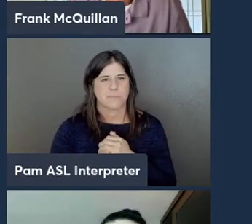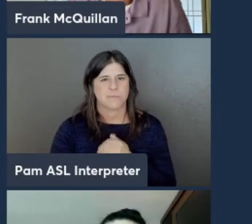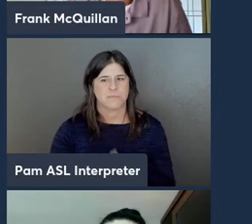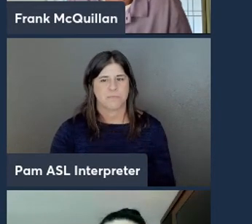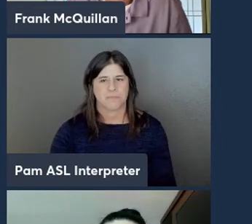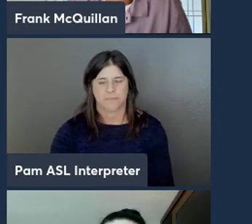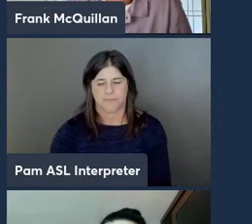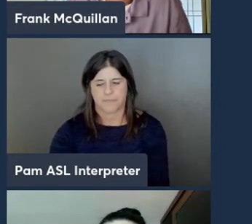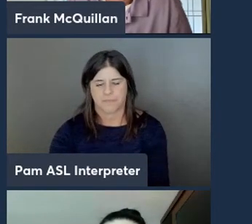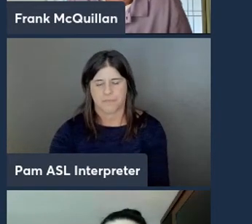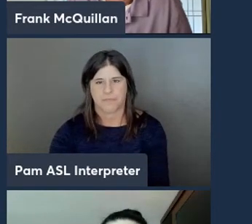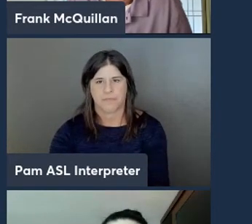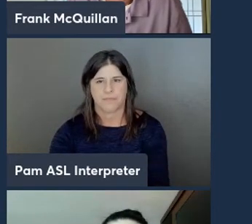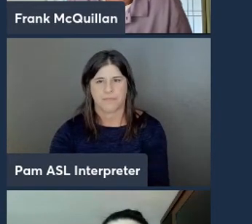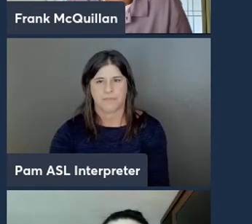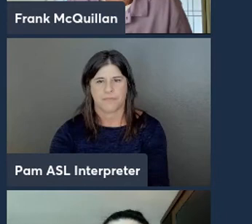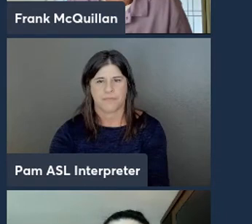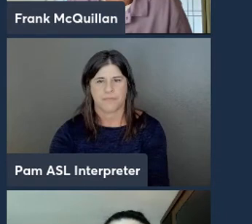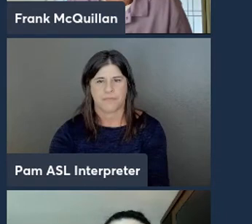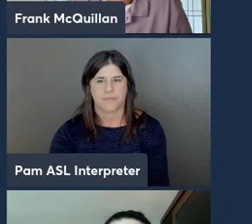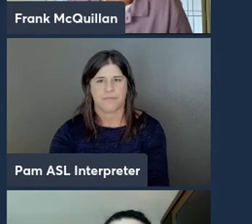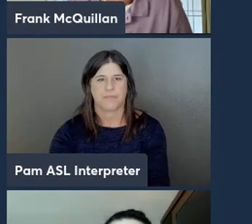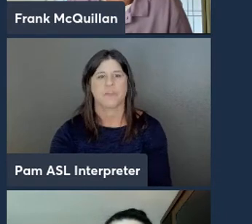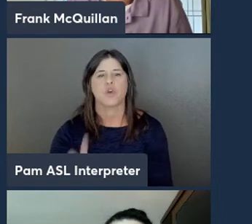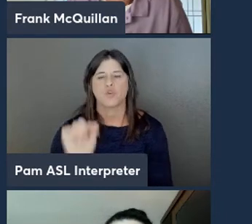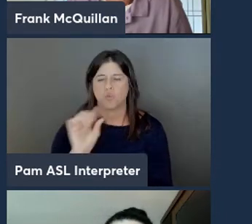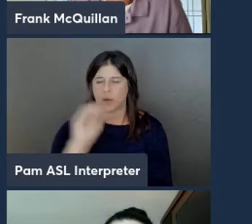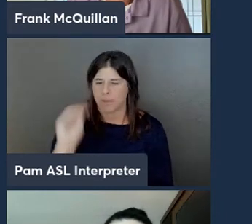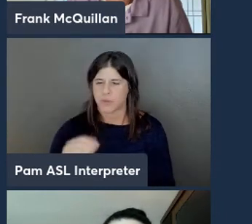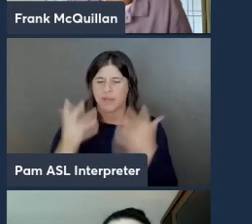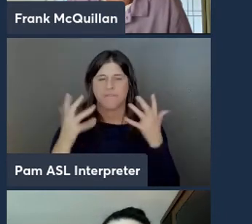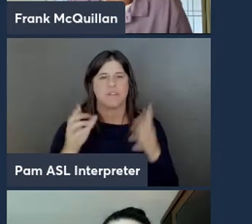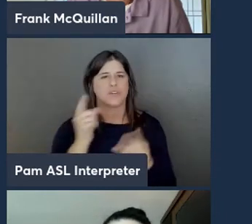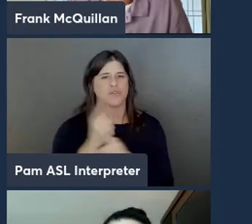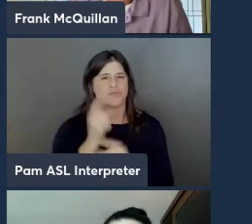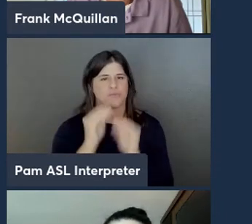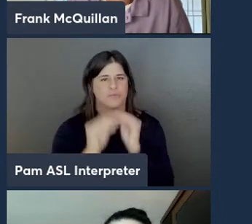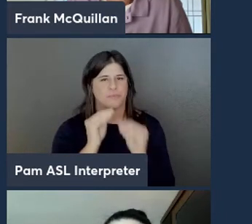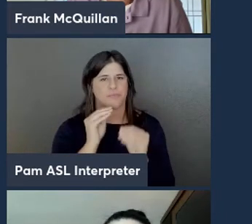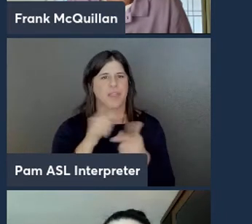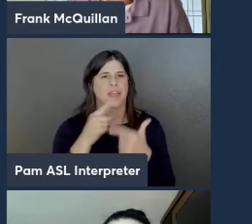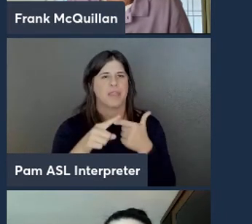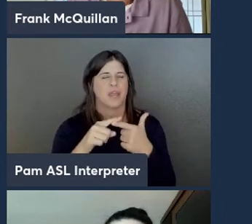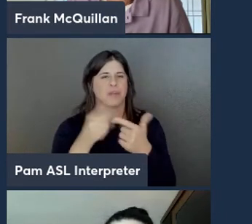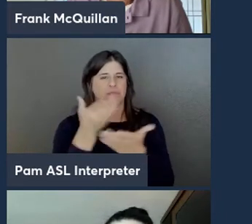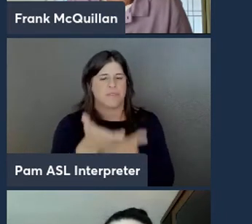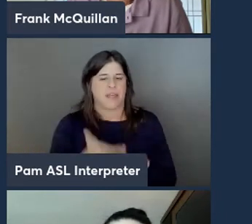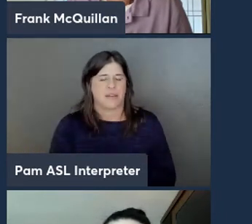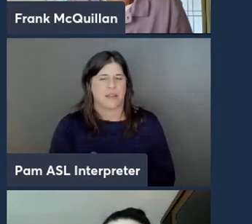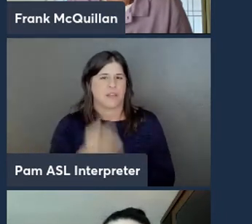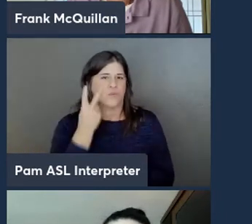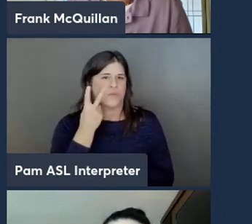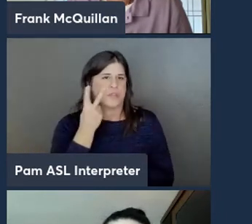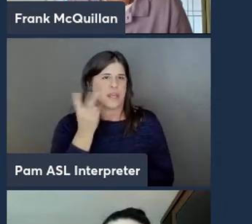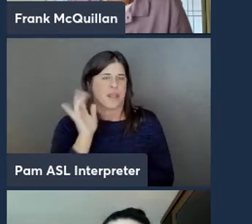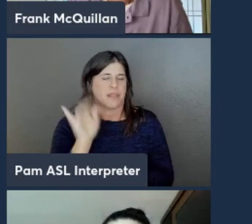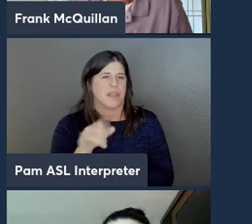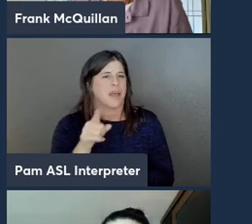we'll see that the 20% off is done correctly. And you can also, we can do a quick validation here that there aren't any other users